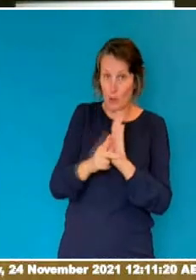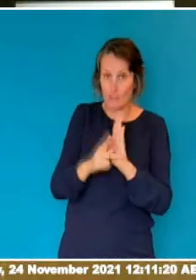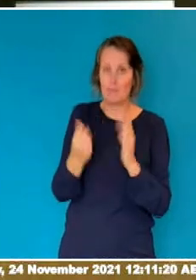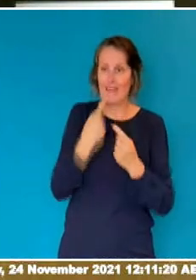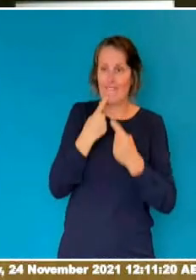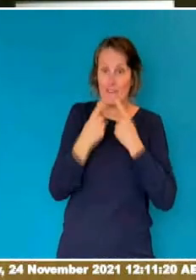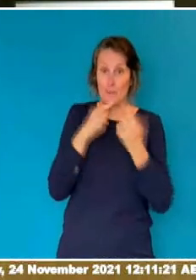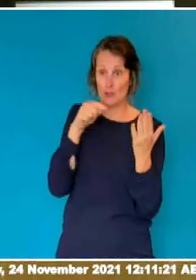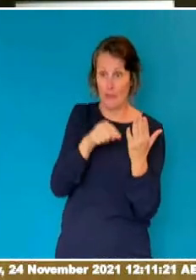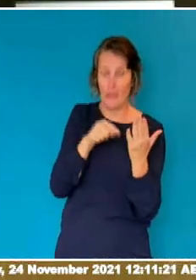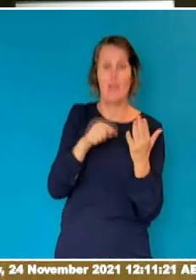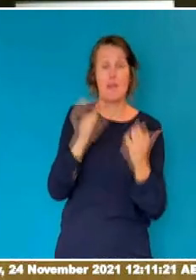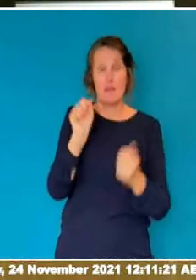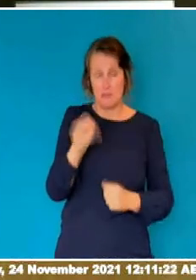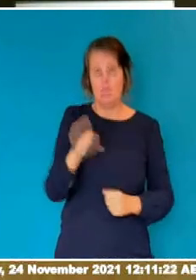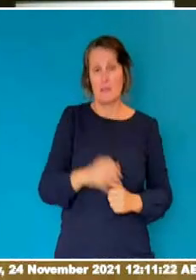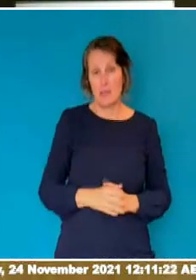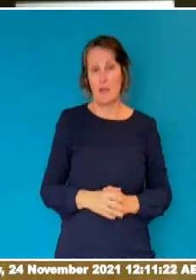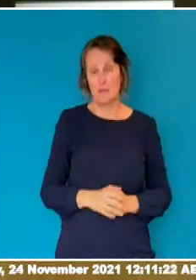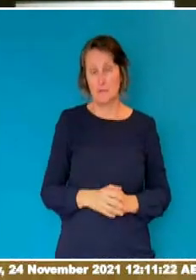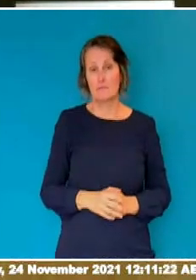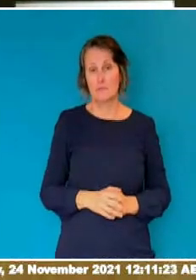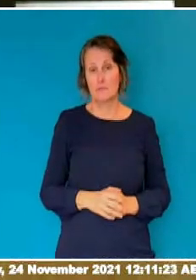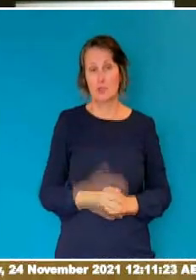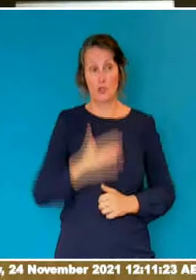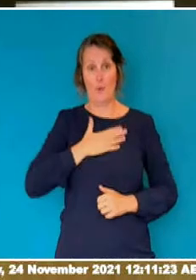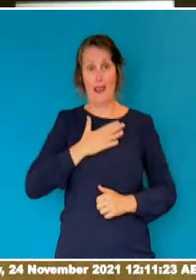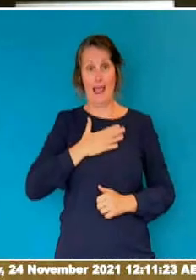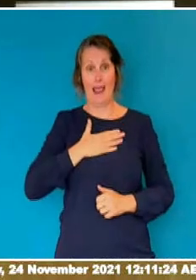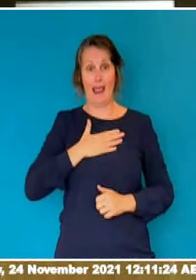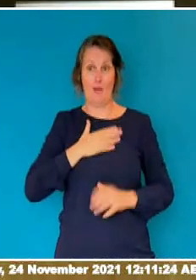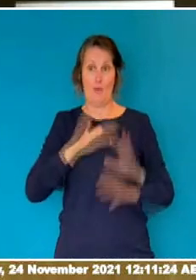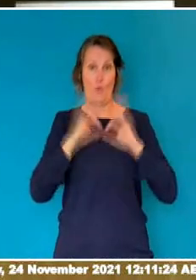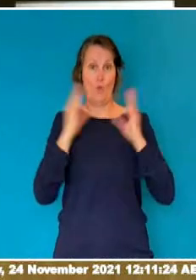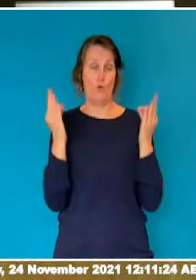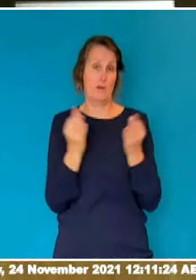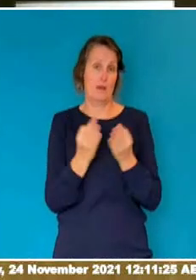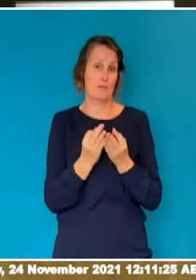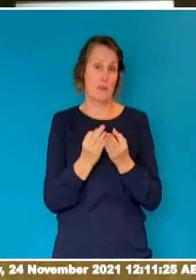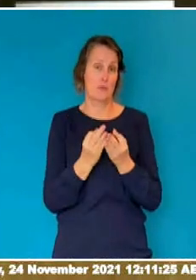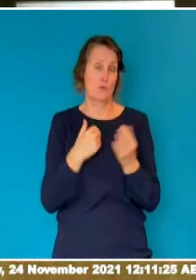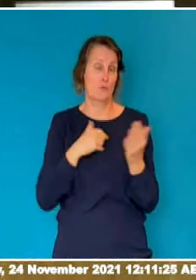It is effectively the approach we take as an organisation to reasonable adjustment.